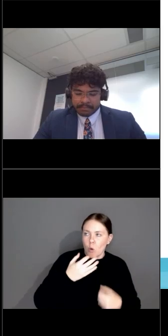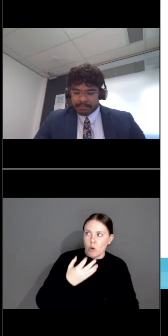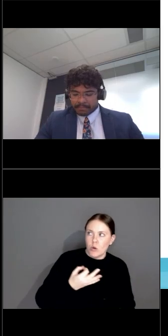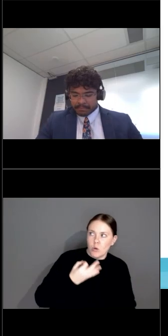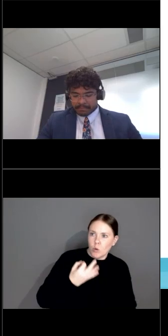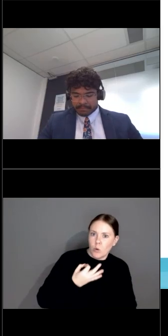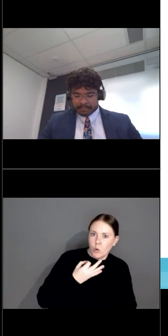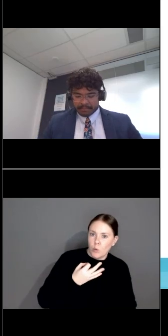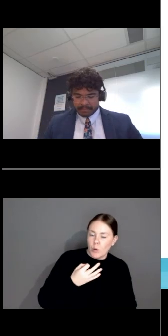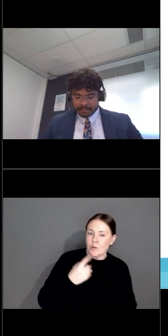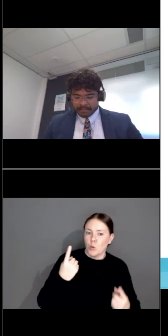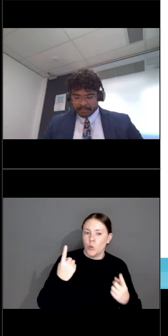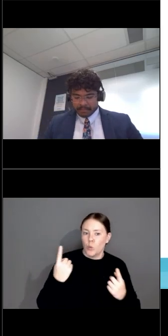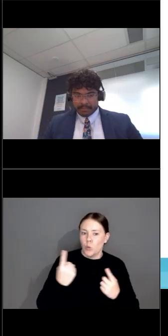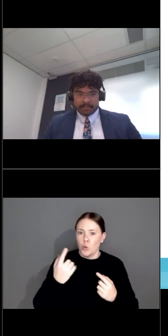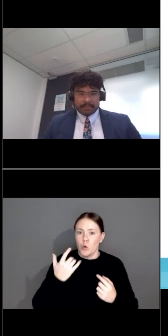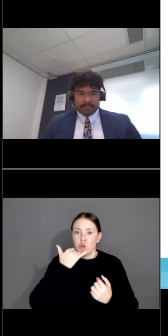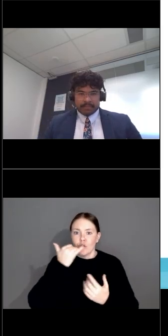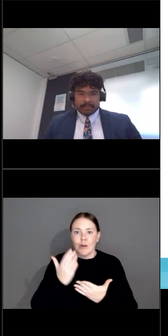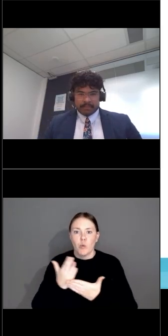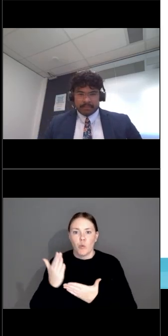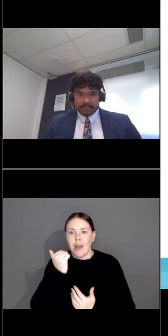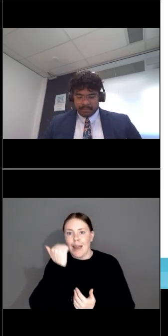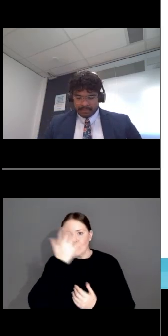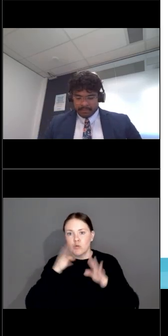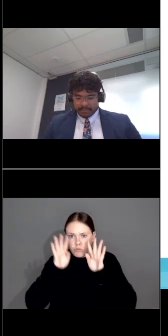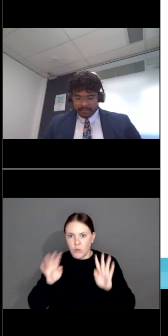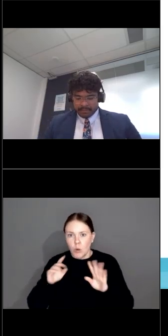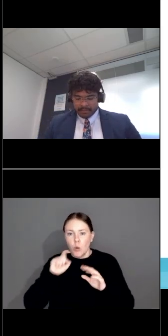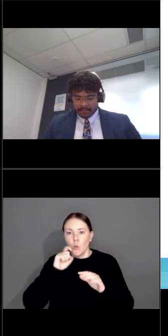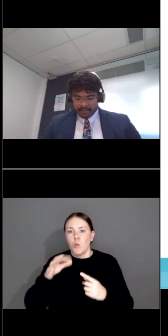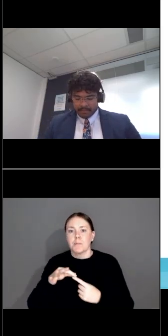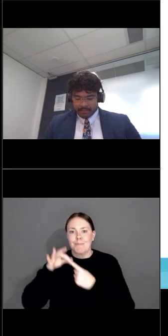um the third number there is if you've already submitted an application for legal aid so that's